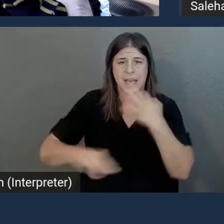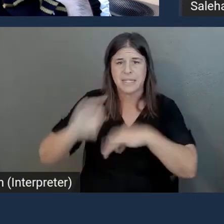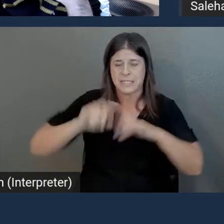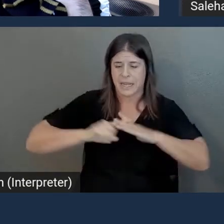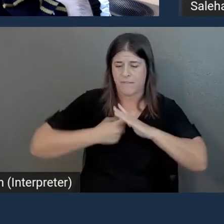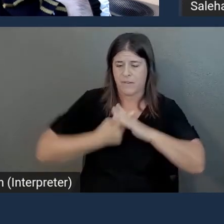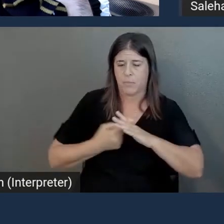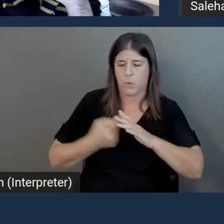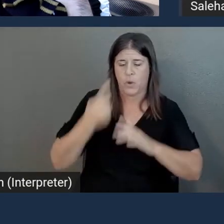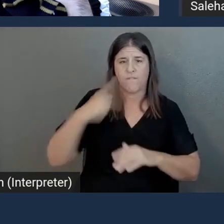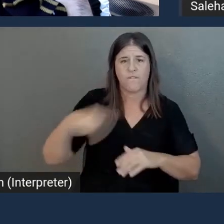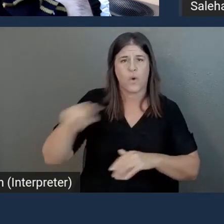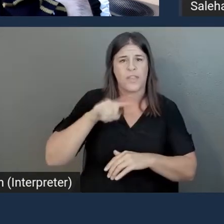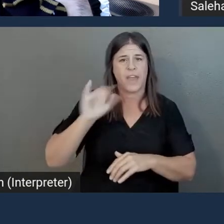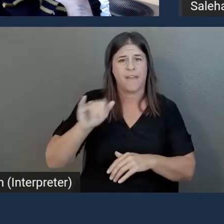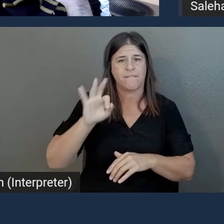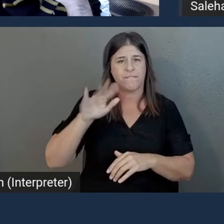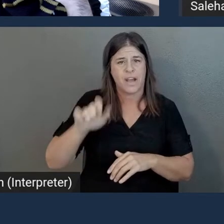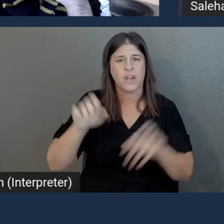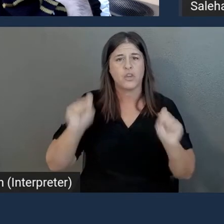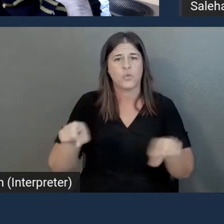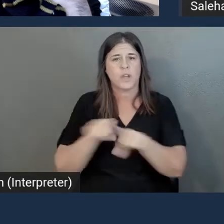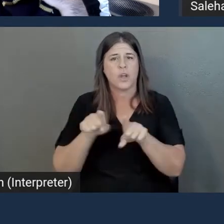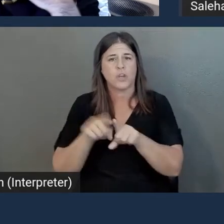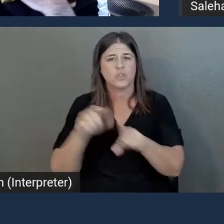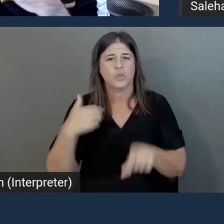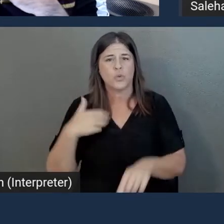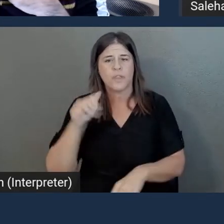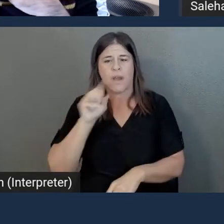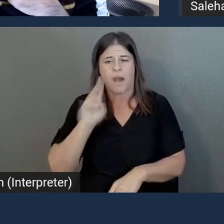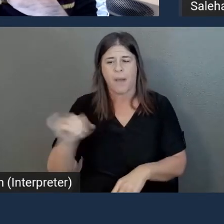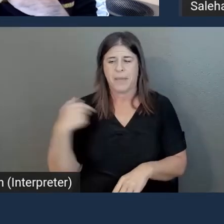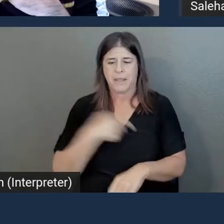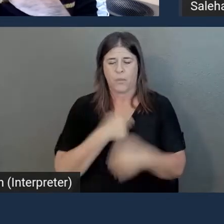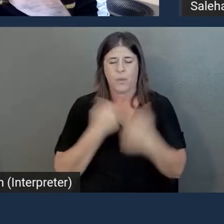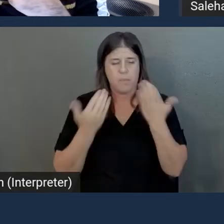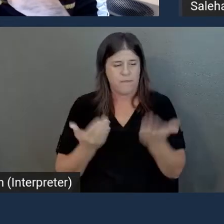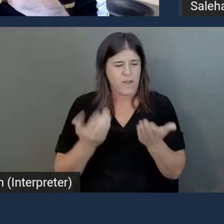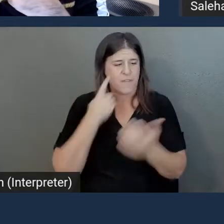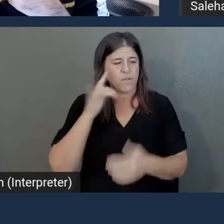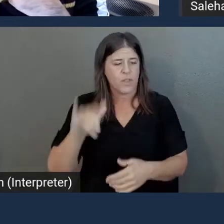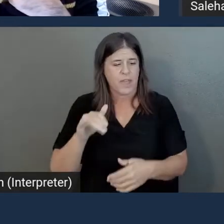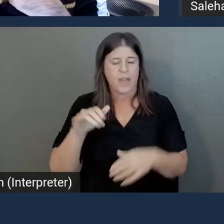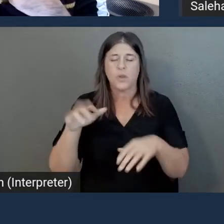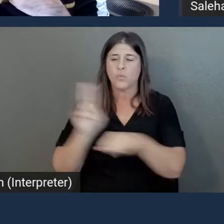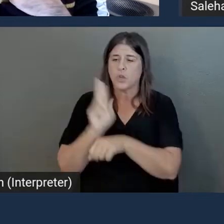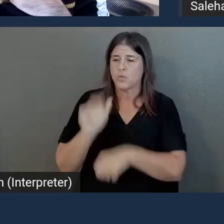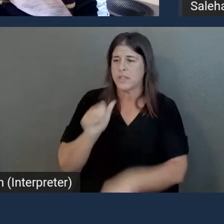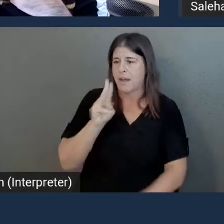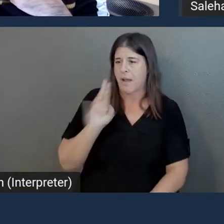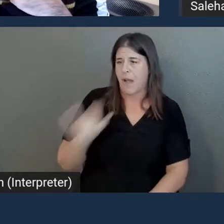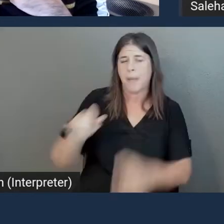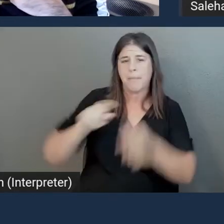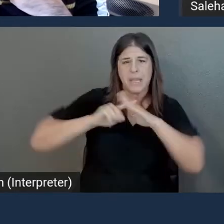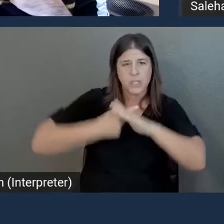you can actually find the AMI that we provide and you can take that AMI deploy an instance and have the instance scan